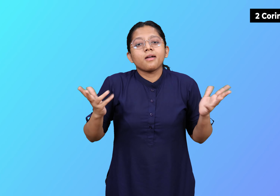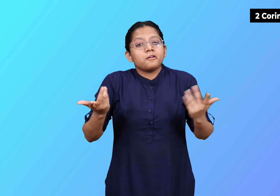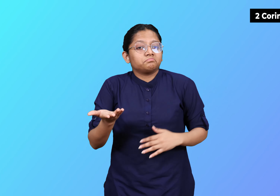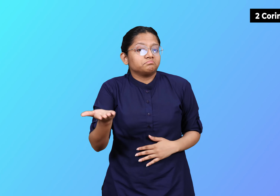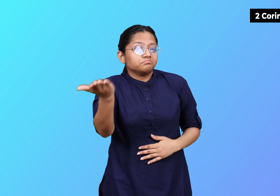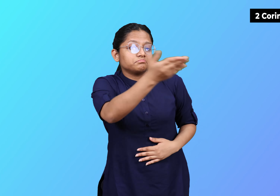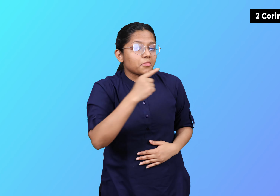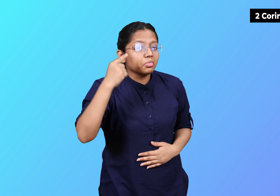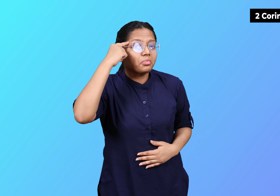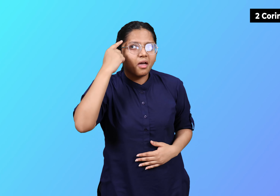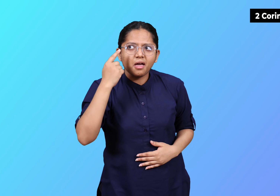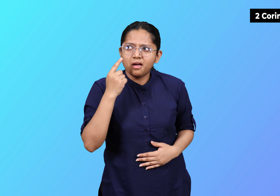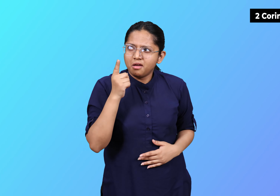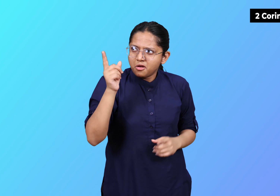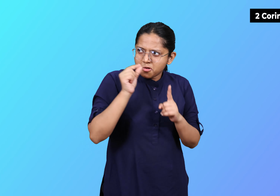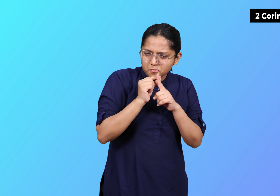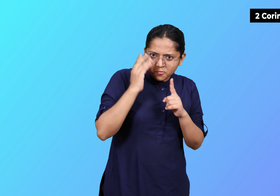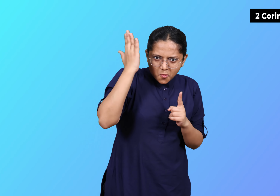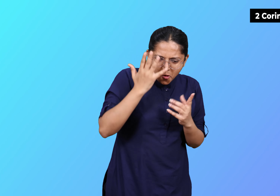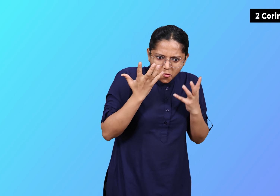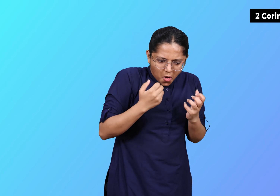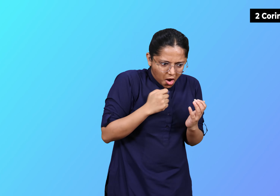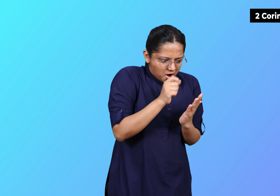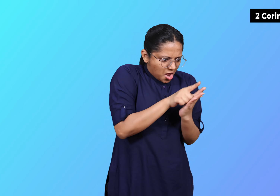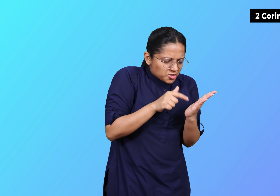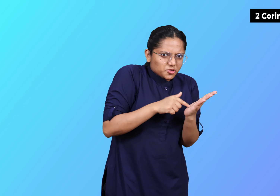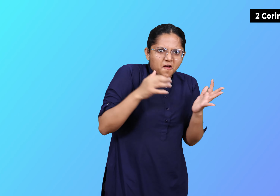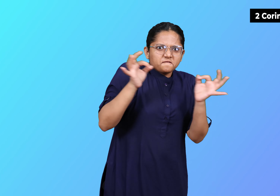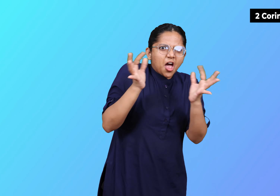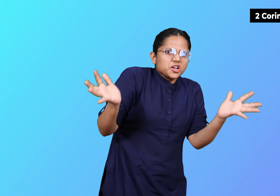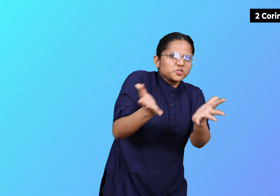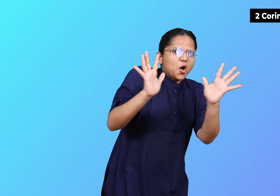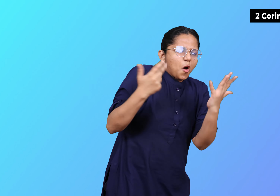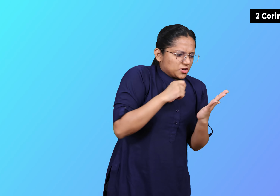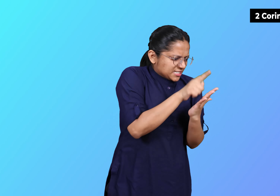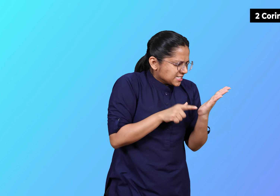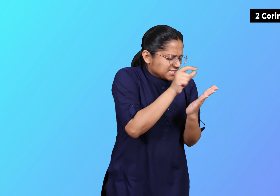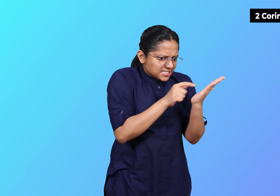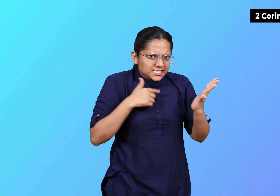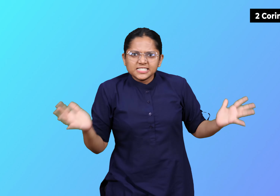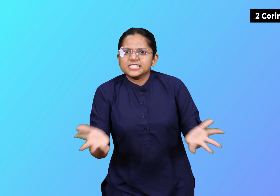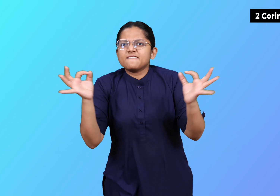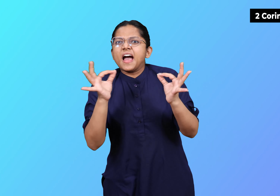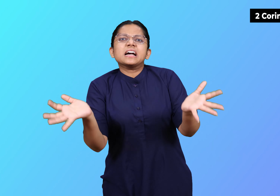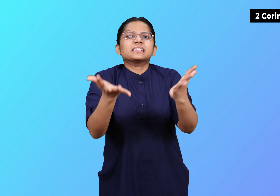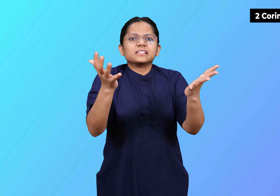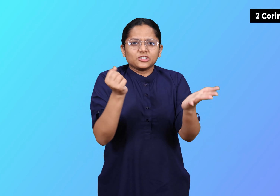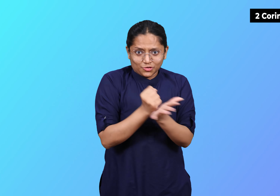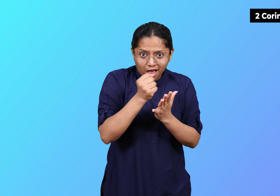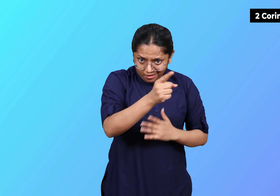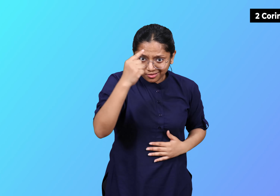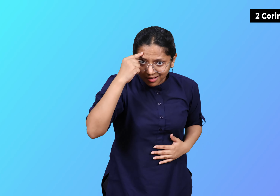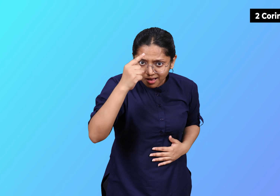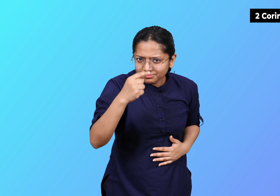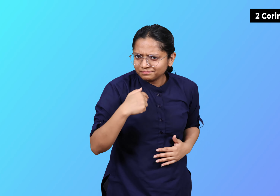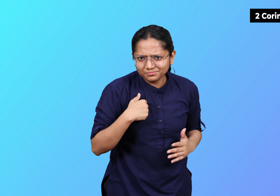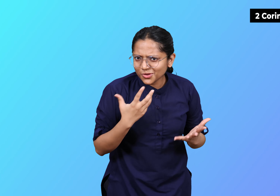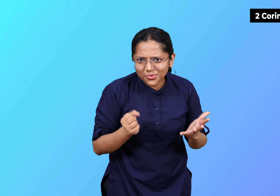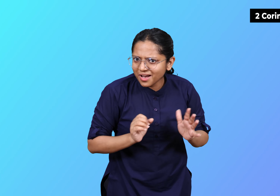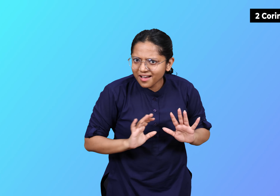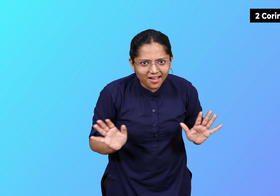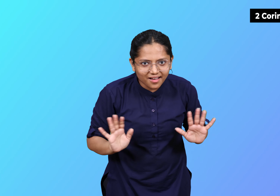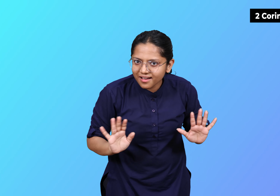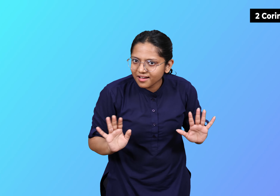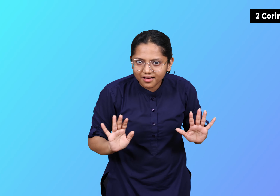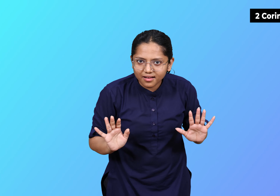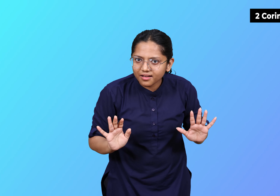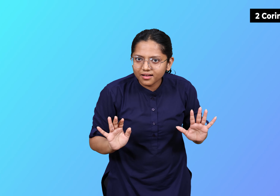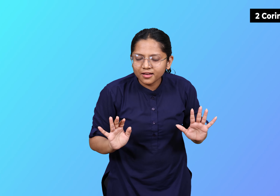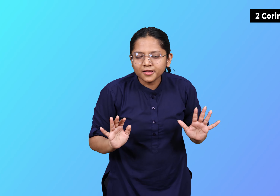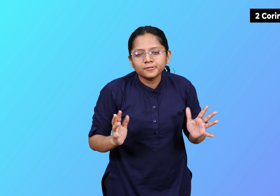I don’t want you to think that I am trying to scare you with my letters.